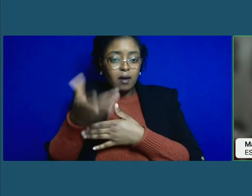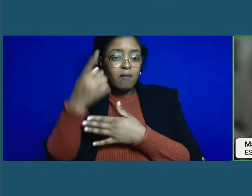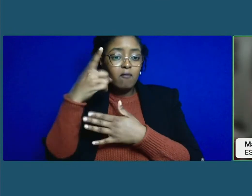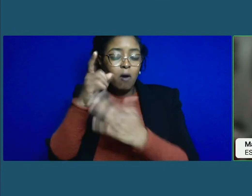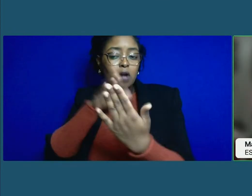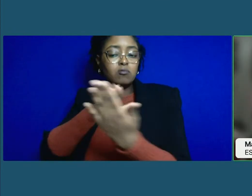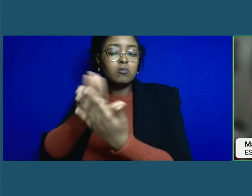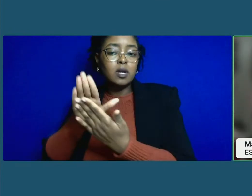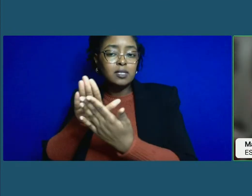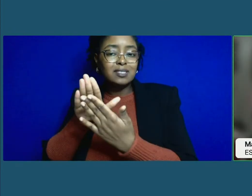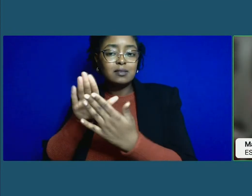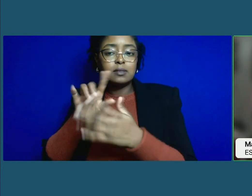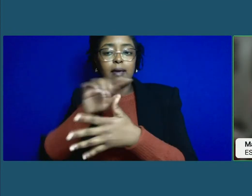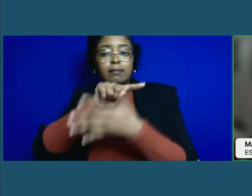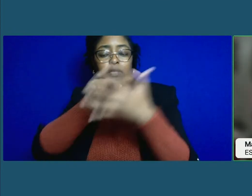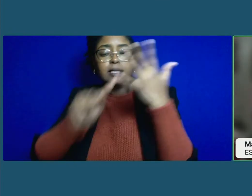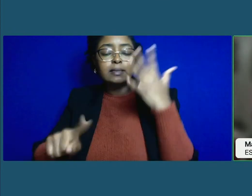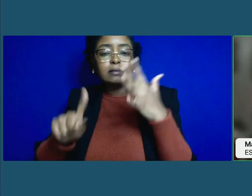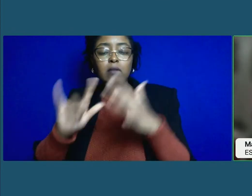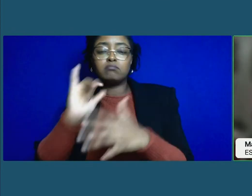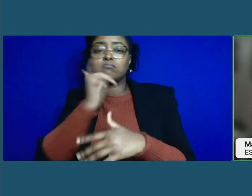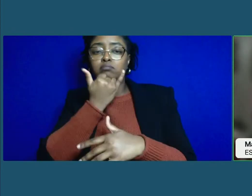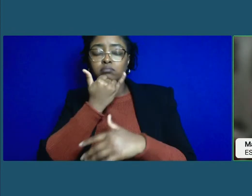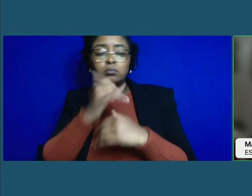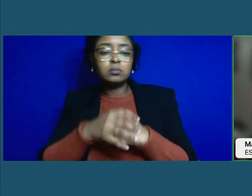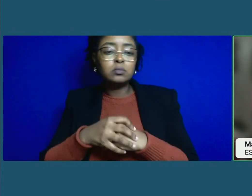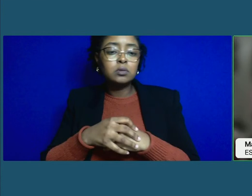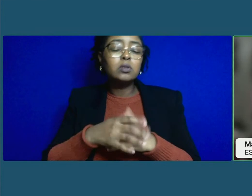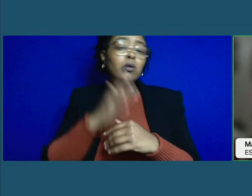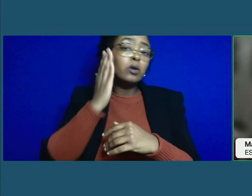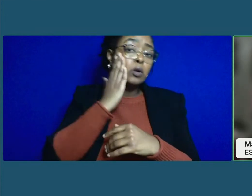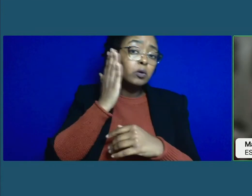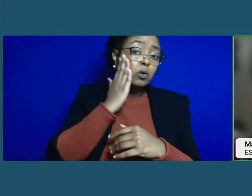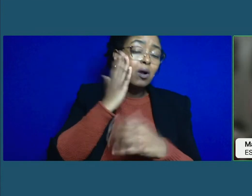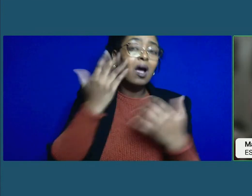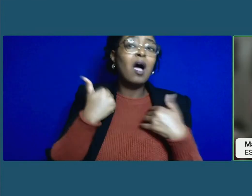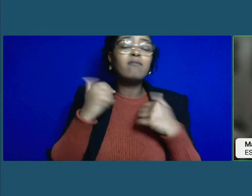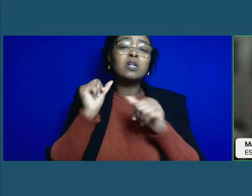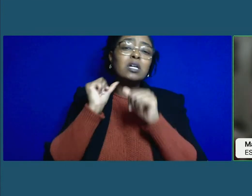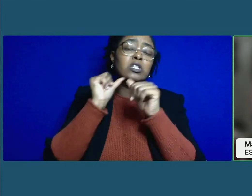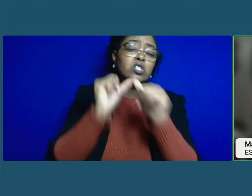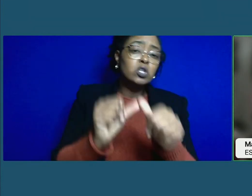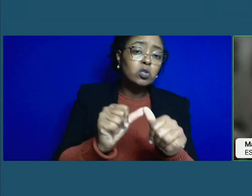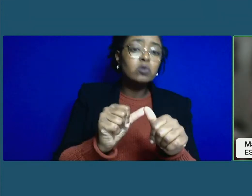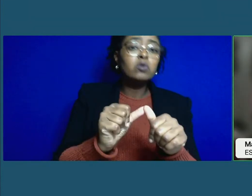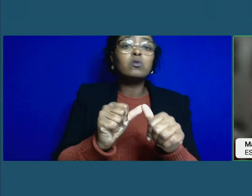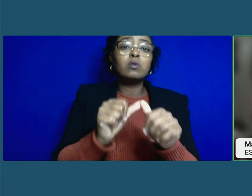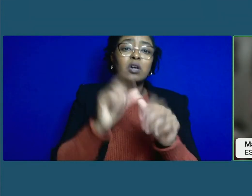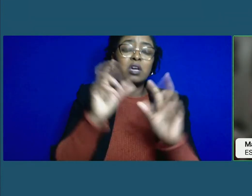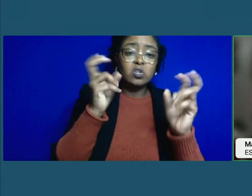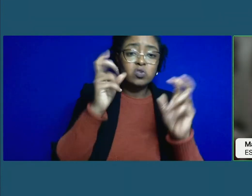implementing the policies that are already in place to address